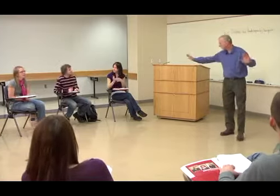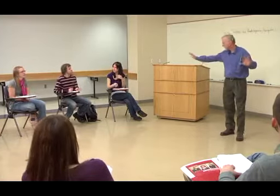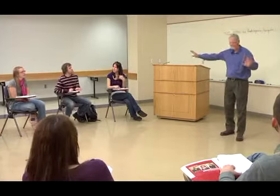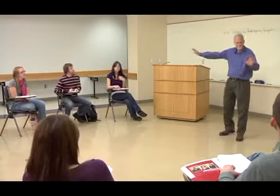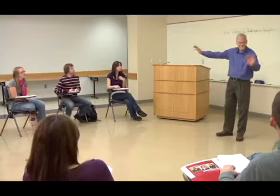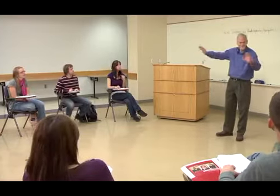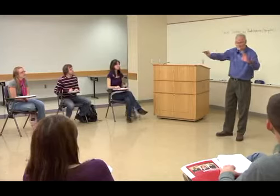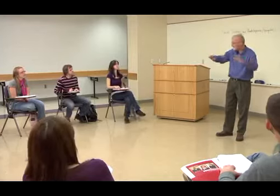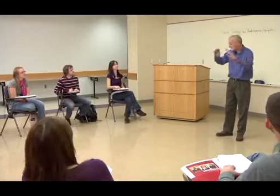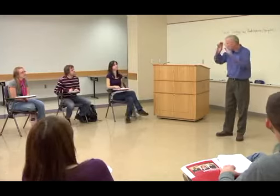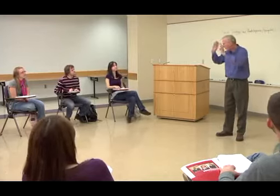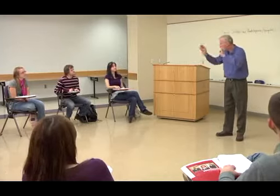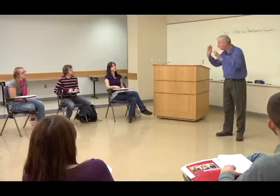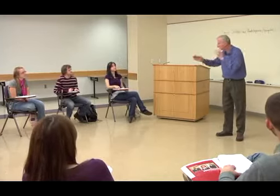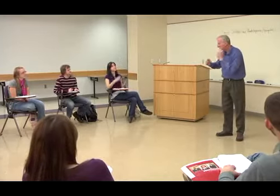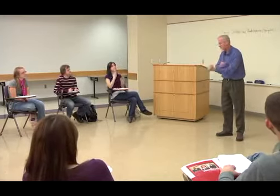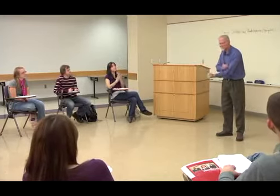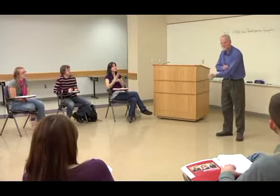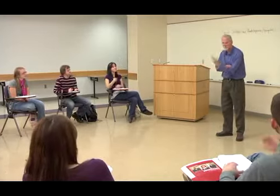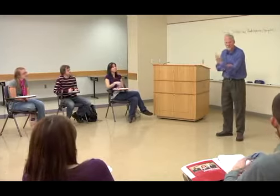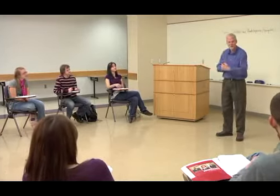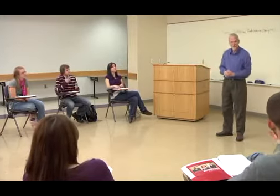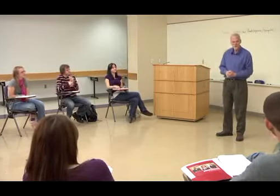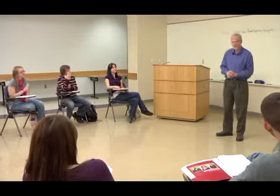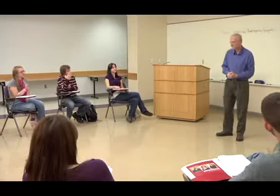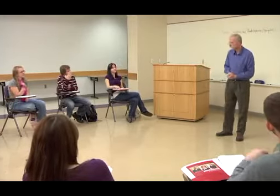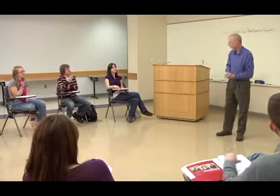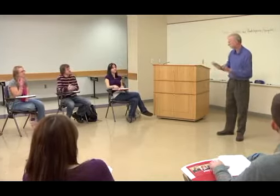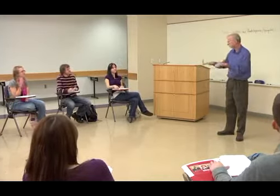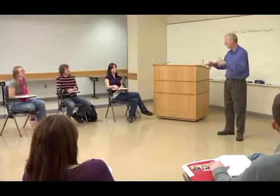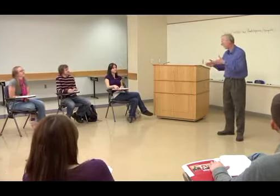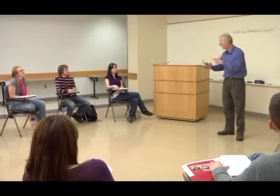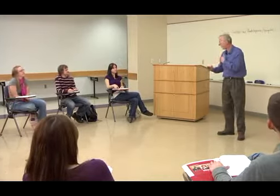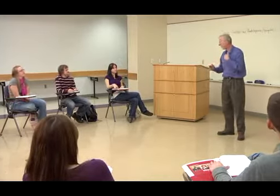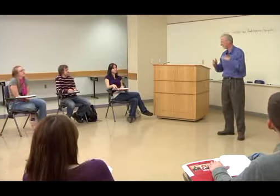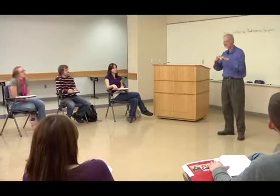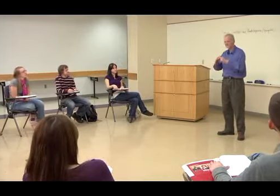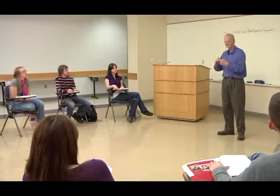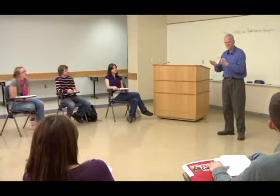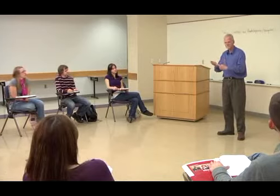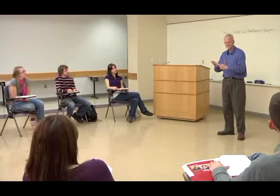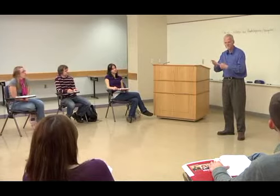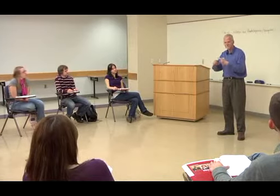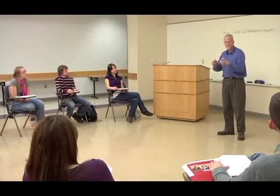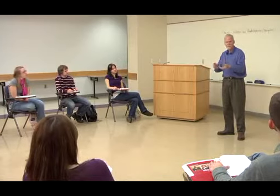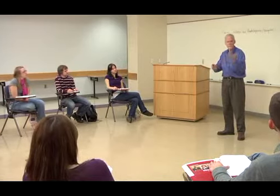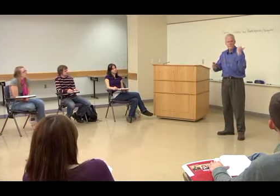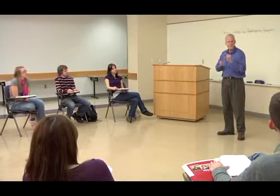Hello. Good morning. Good morning everyone.